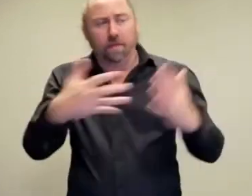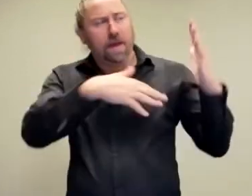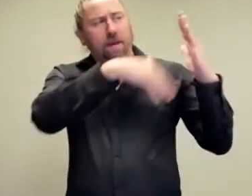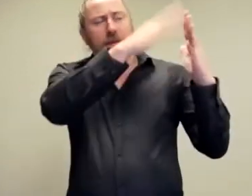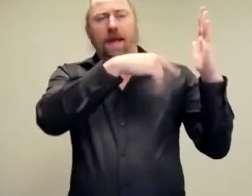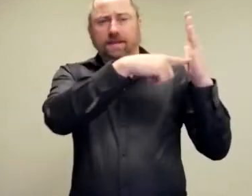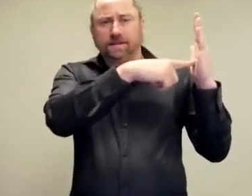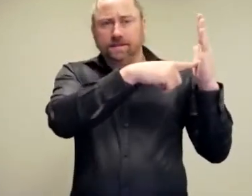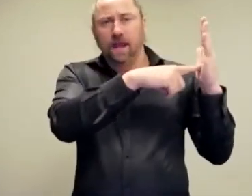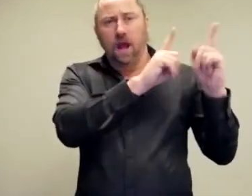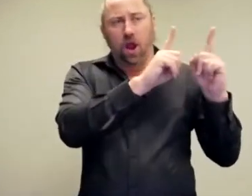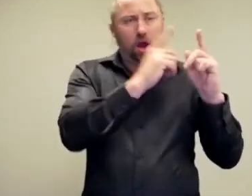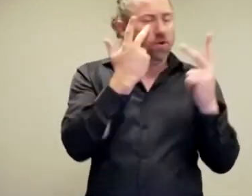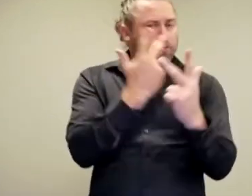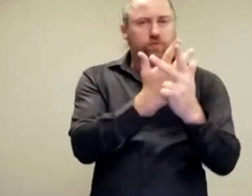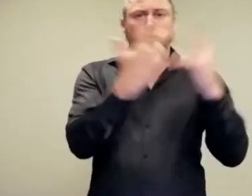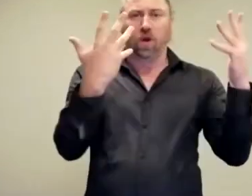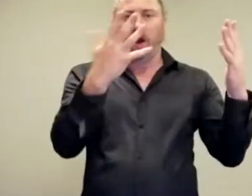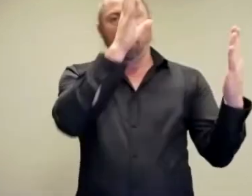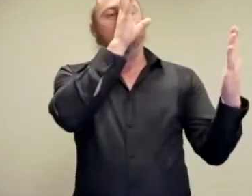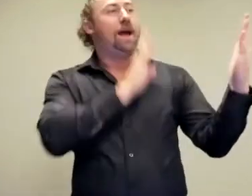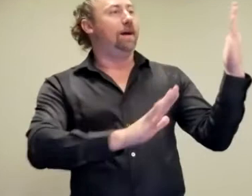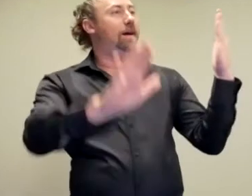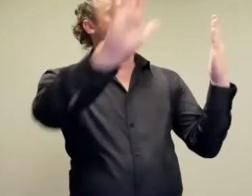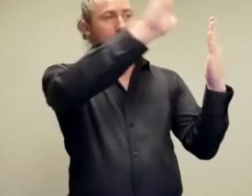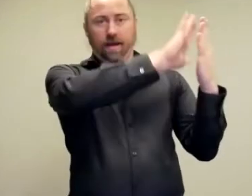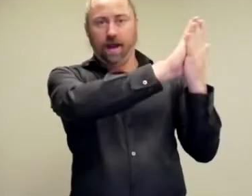embodiment in the initial blank canvas or empty space